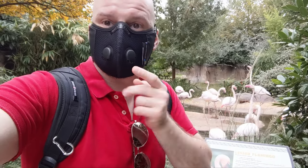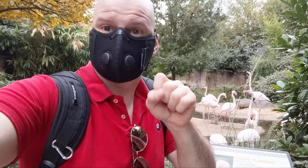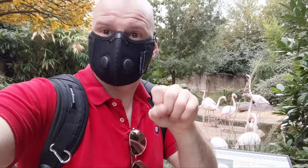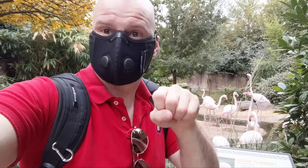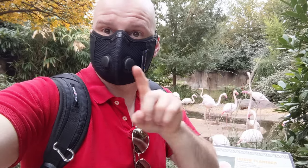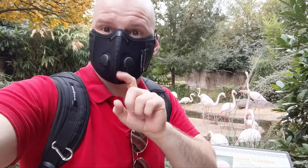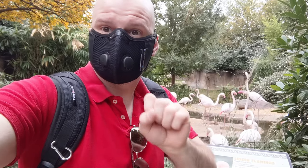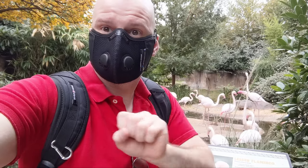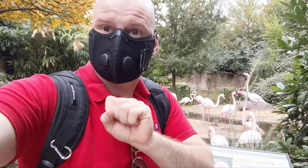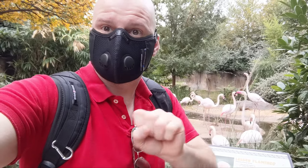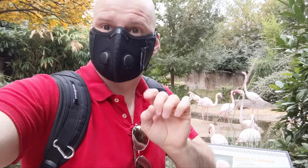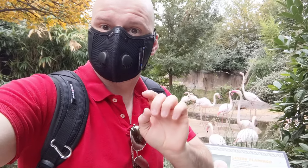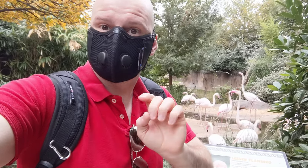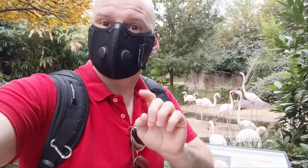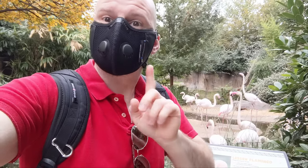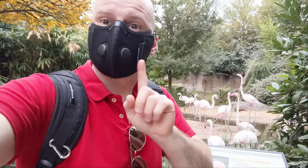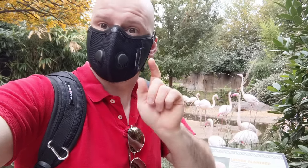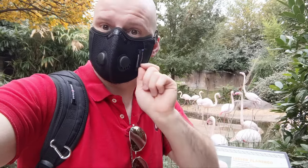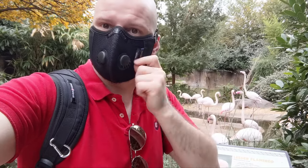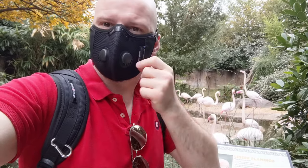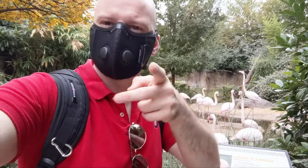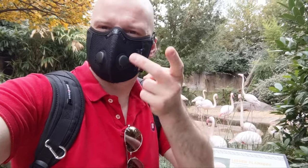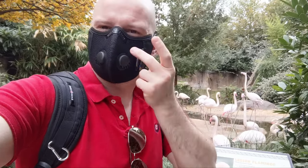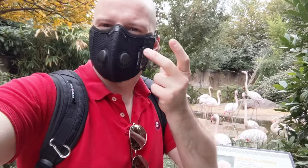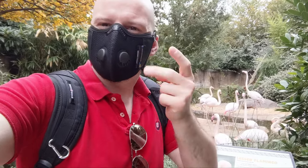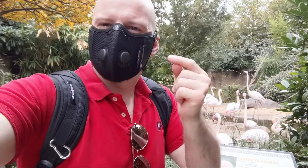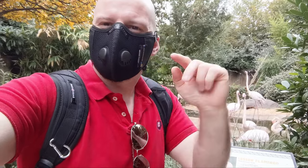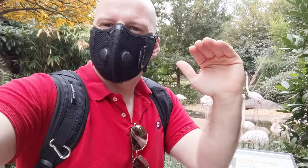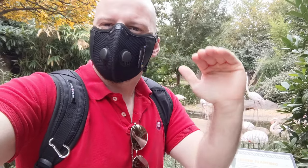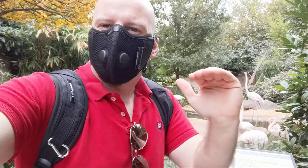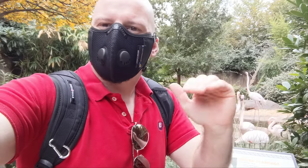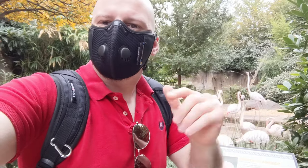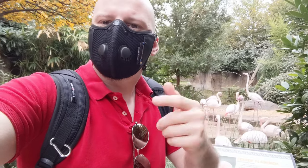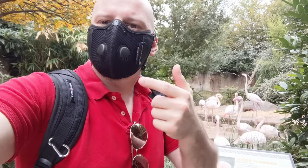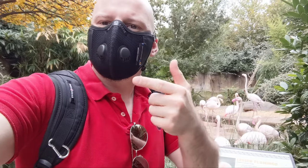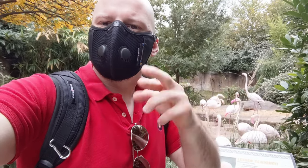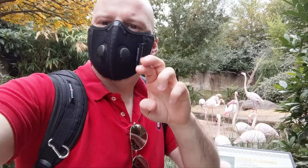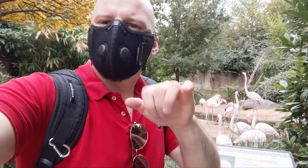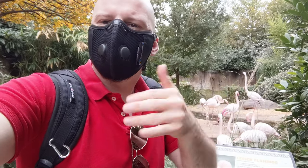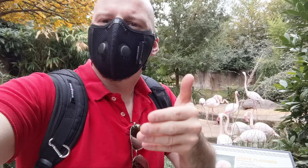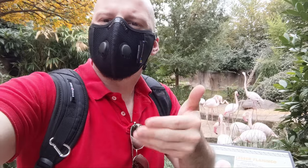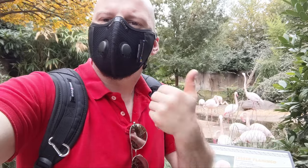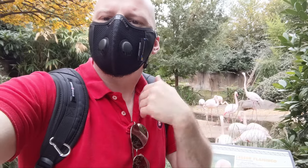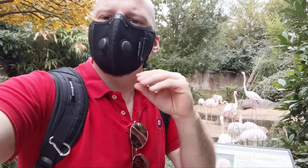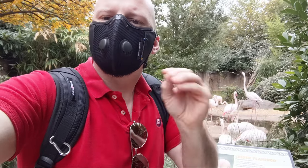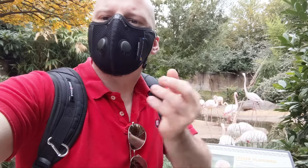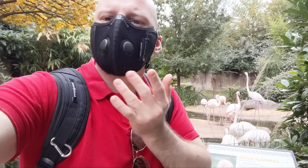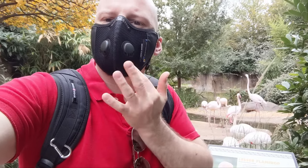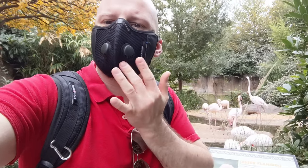Yes, it's a real fact and it's really cool. You see the short grey one, the one almost has no colour.